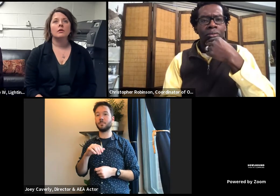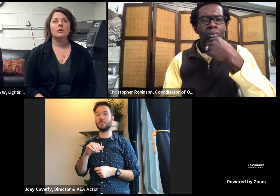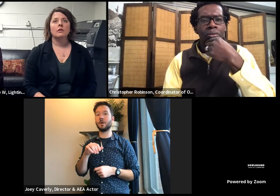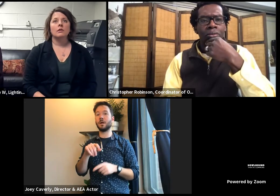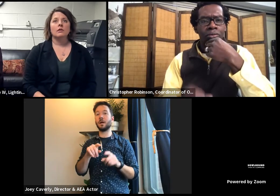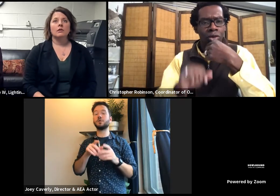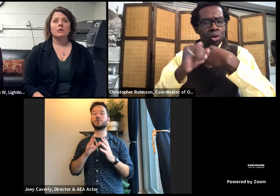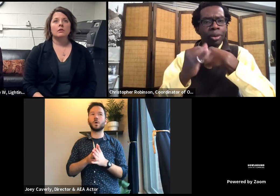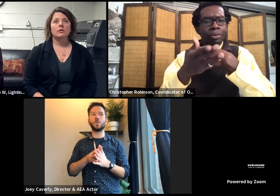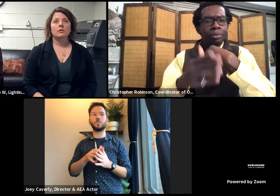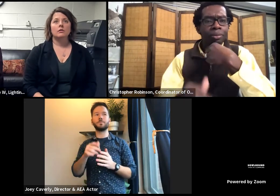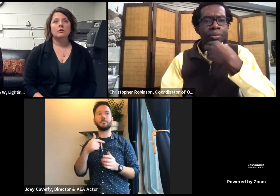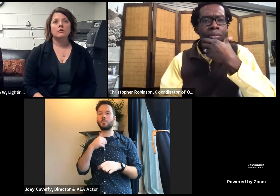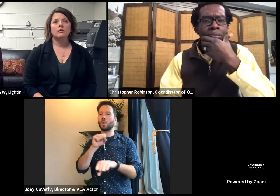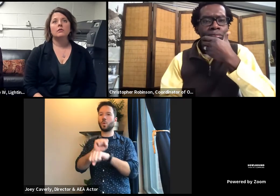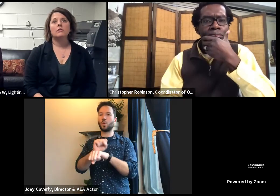This is Joey. I'll speak briefly on that.